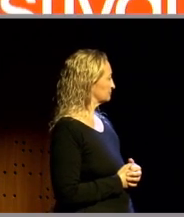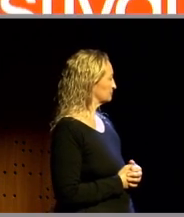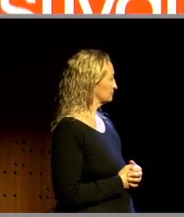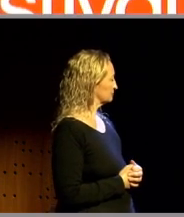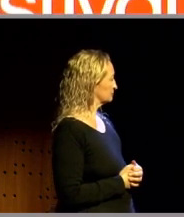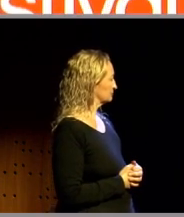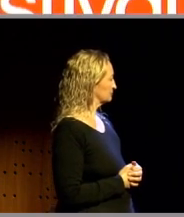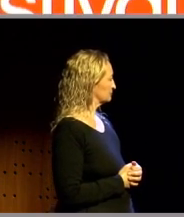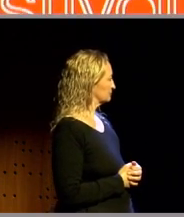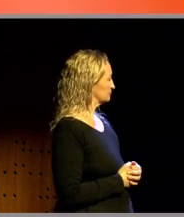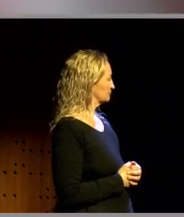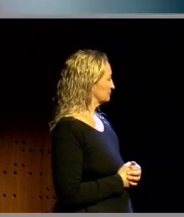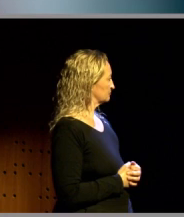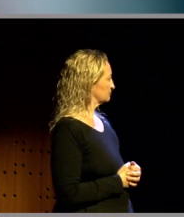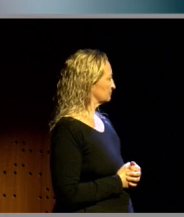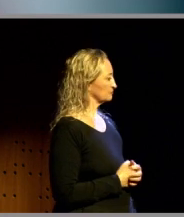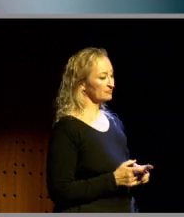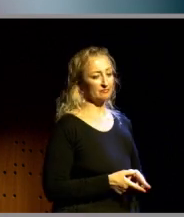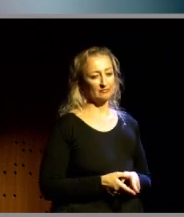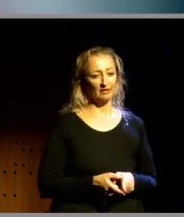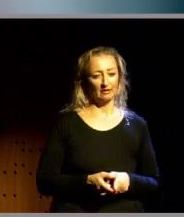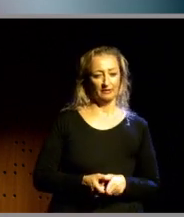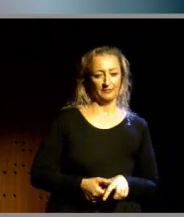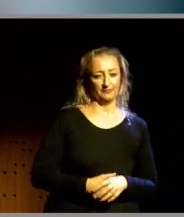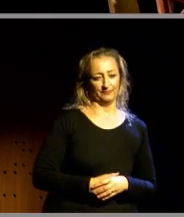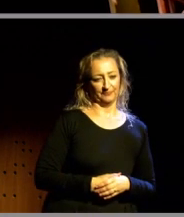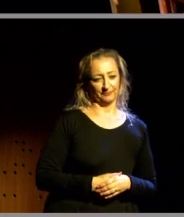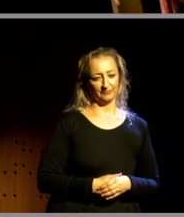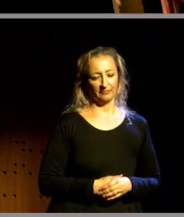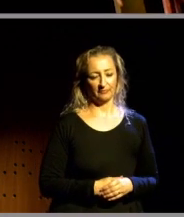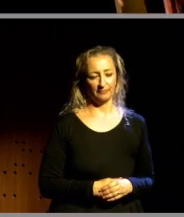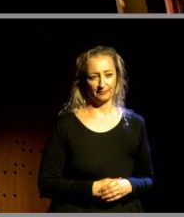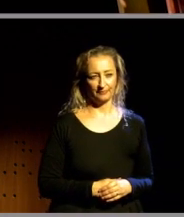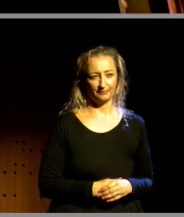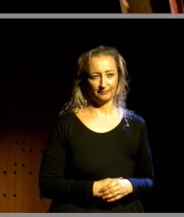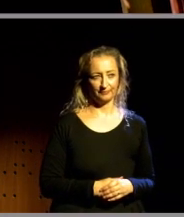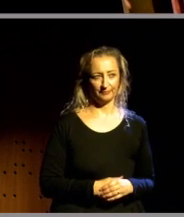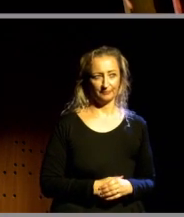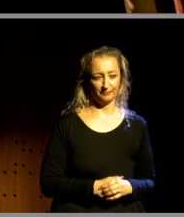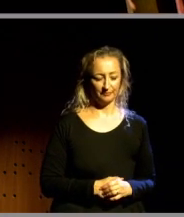And in 2019, they were invited back and became the youngest recipient and the first Torres Strait